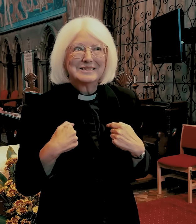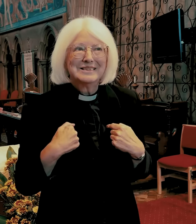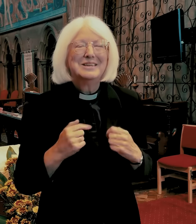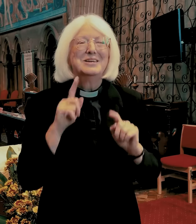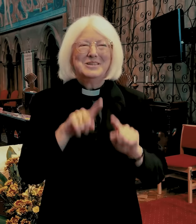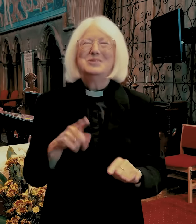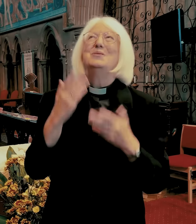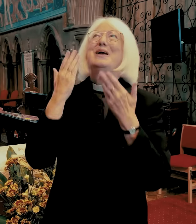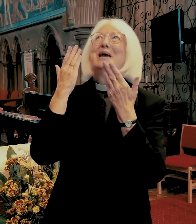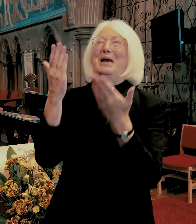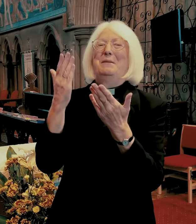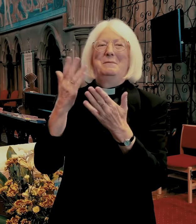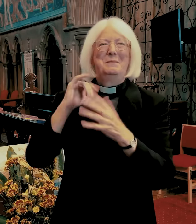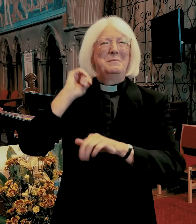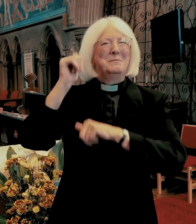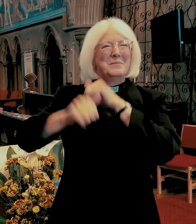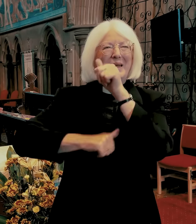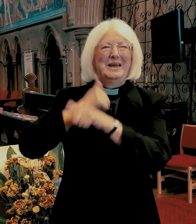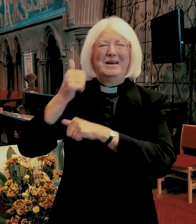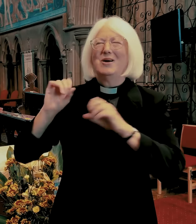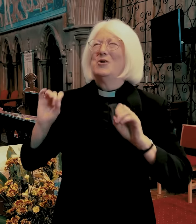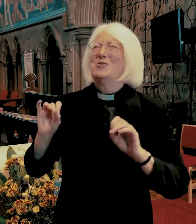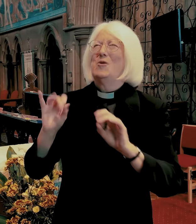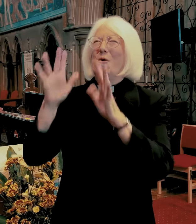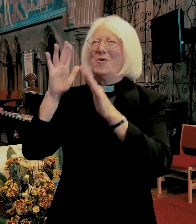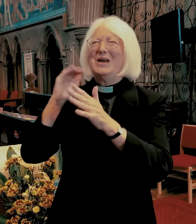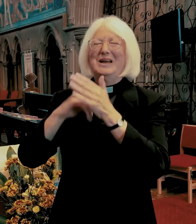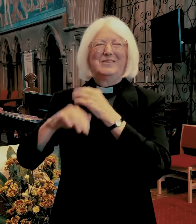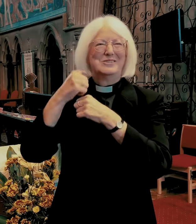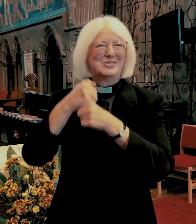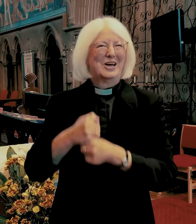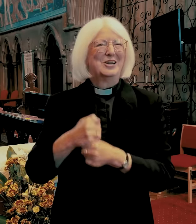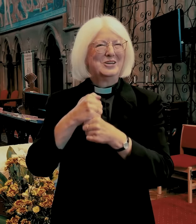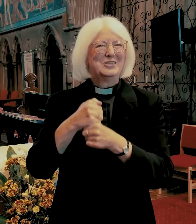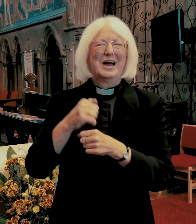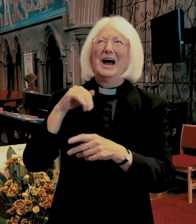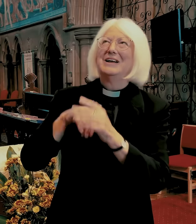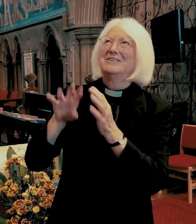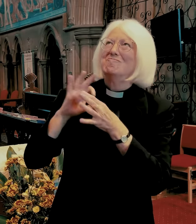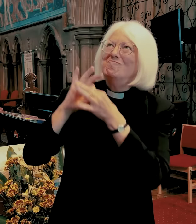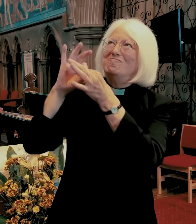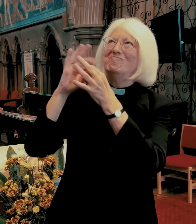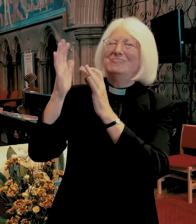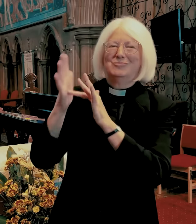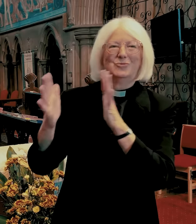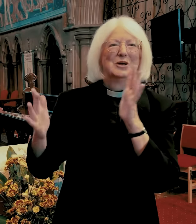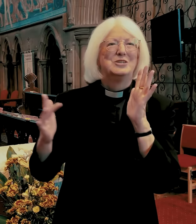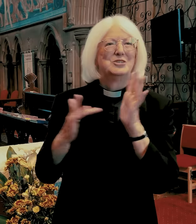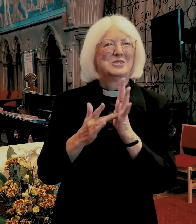to him be the glory in the Church and in Christ Jesus throughout all generations,